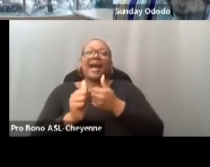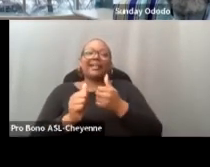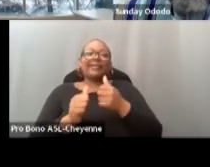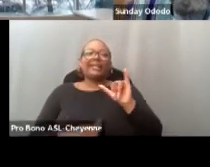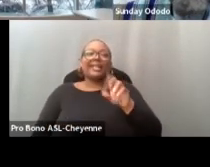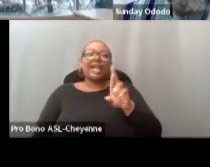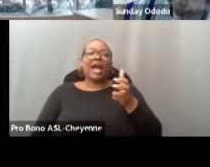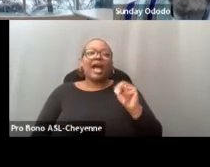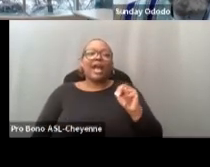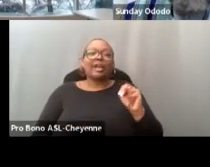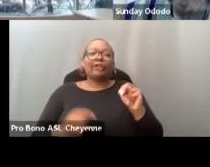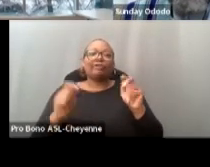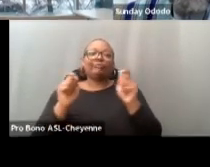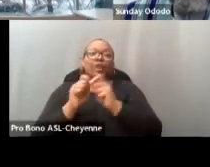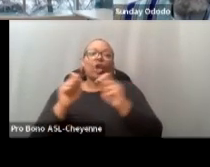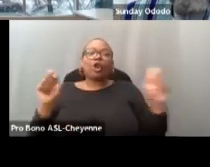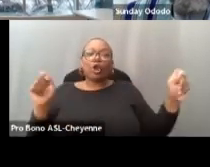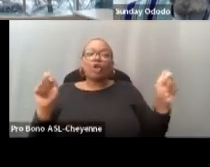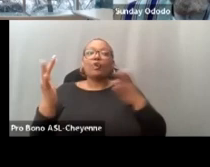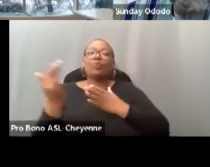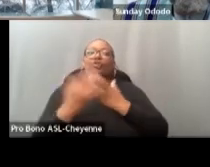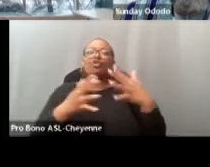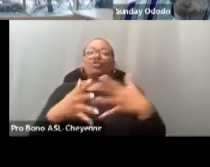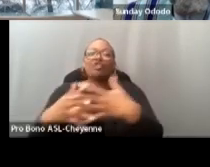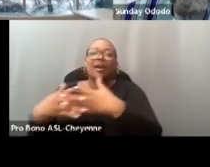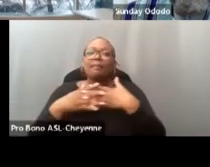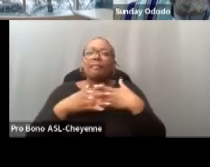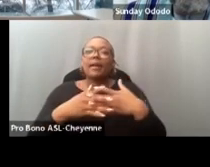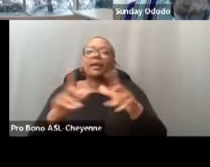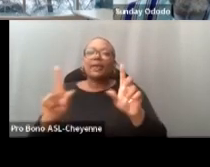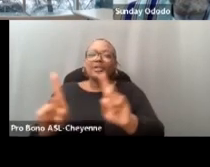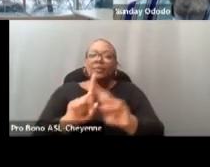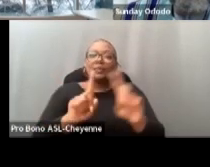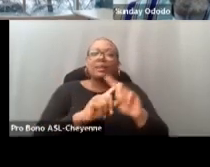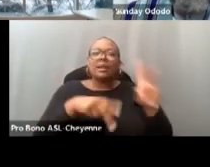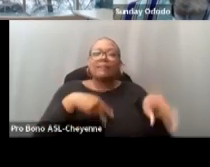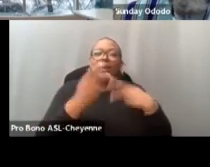was through Americans in different forms of culture,